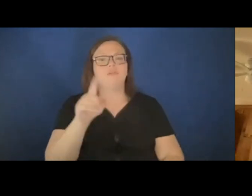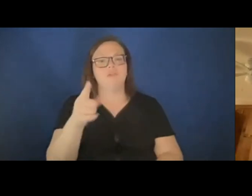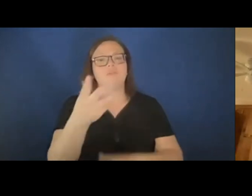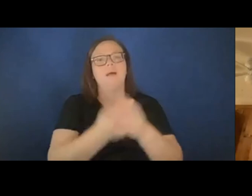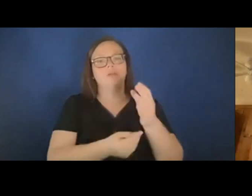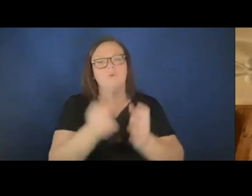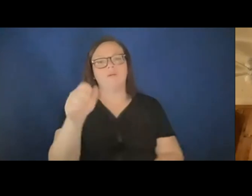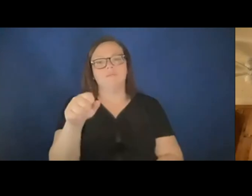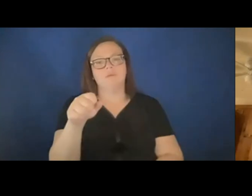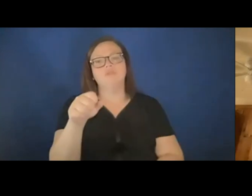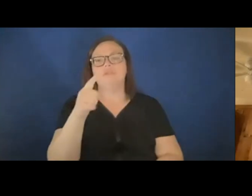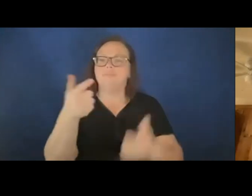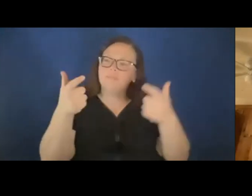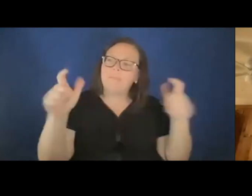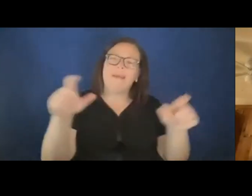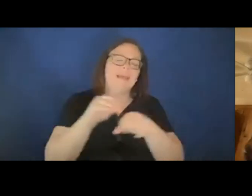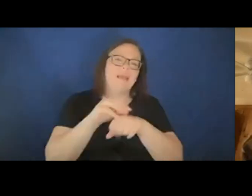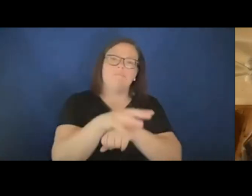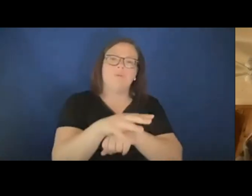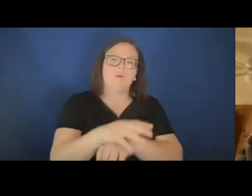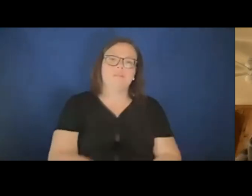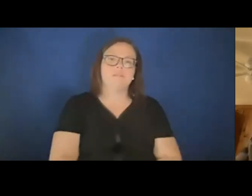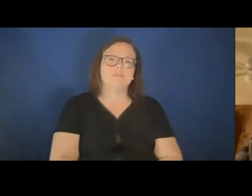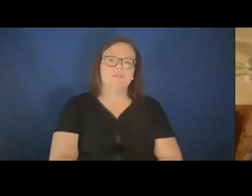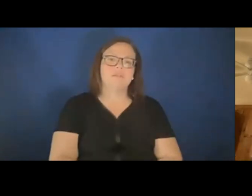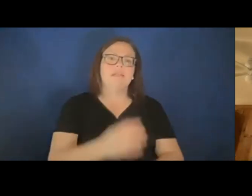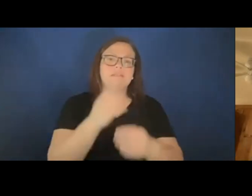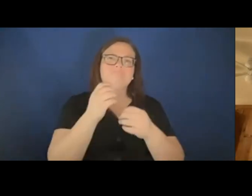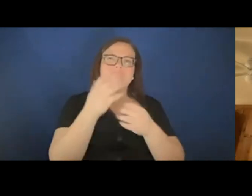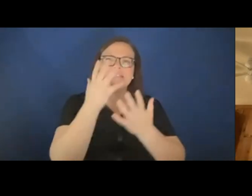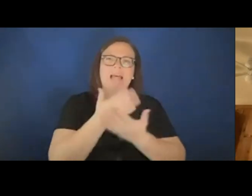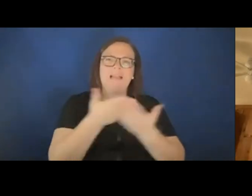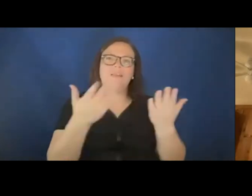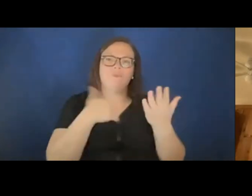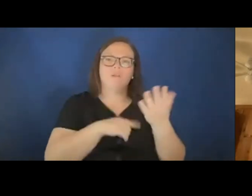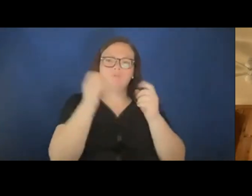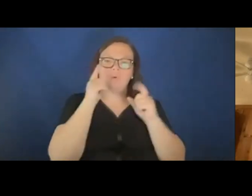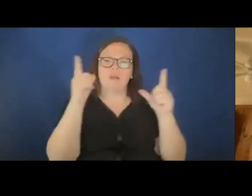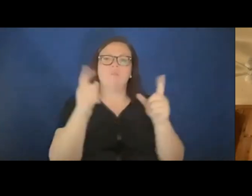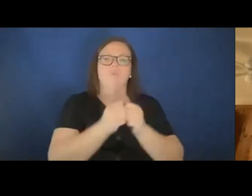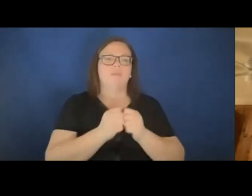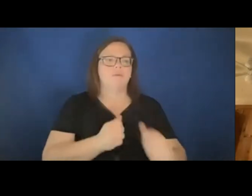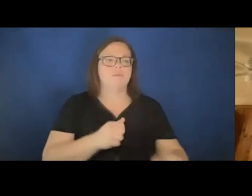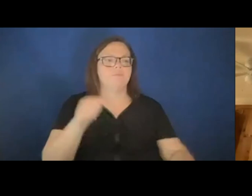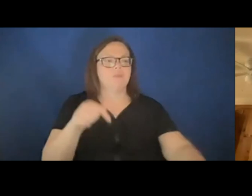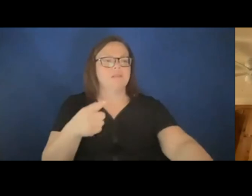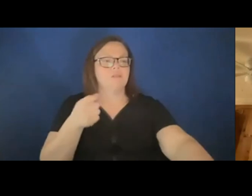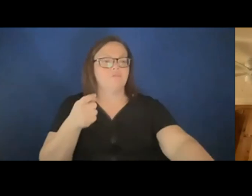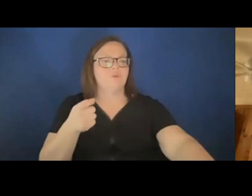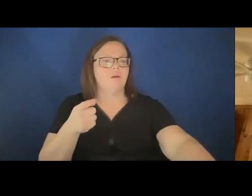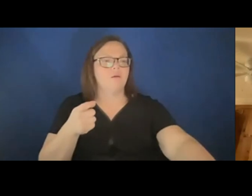influence, and it was a sad thing to wake up to. So this is from "the Arab Apocalypse"